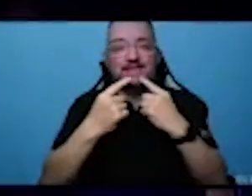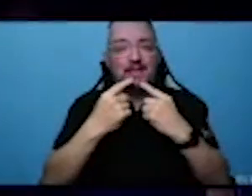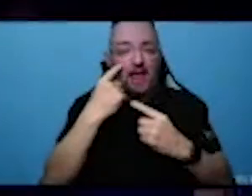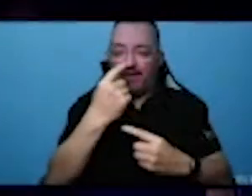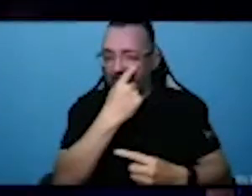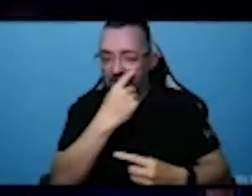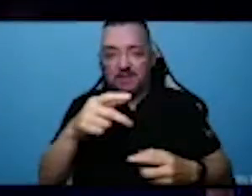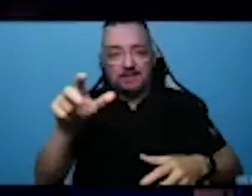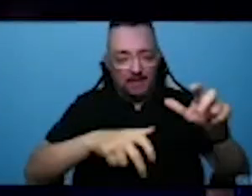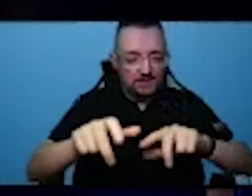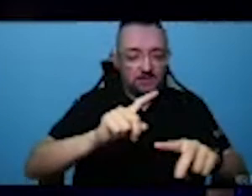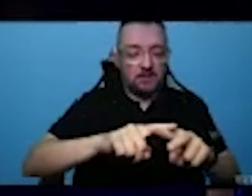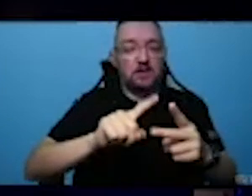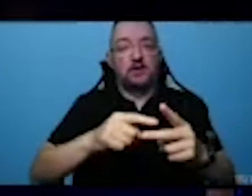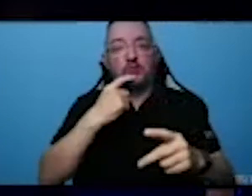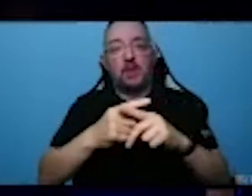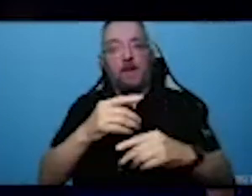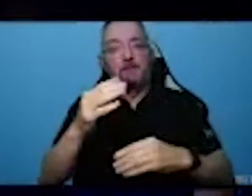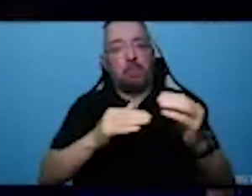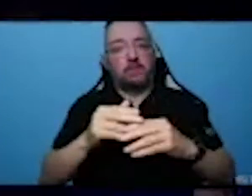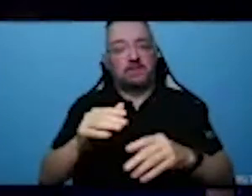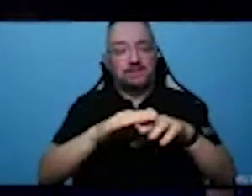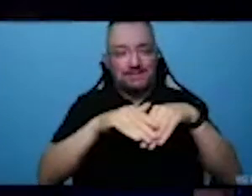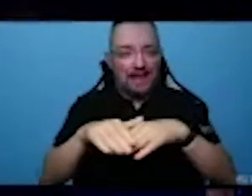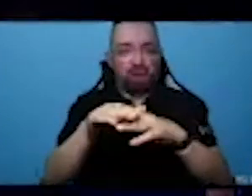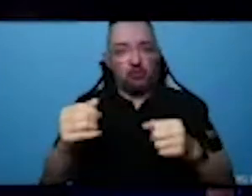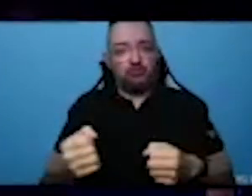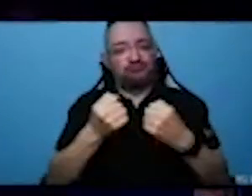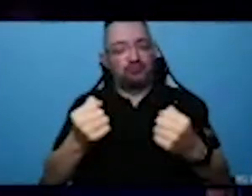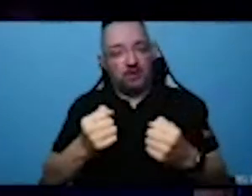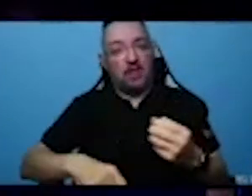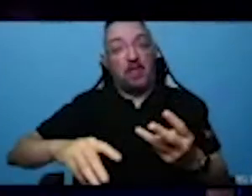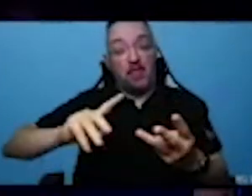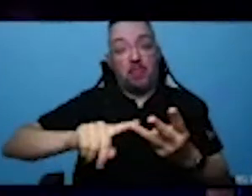Resilience and the one of which you were a part on Inclusive Public Services.